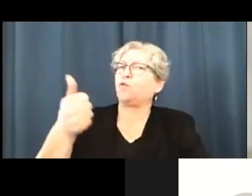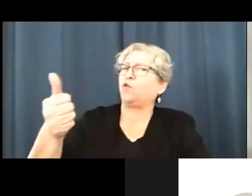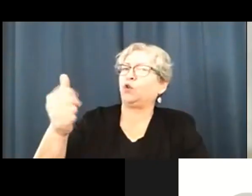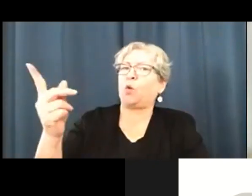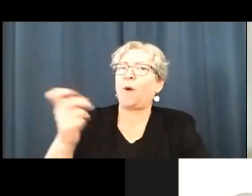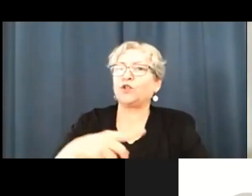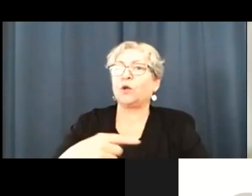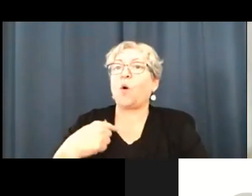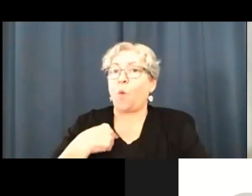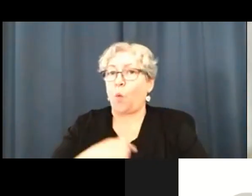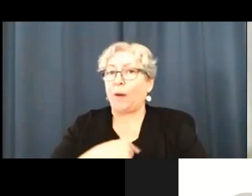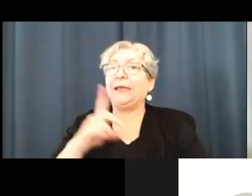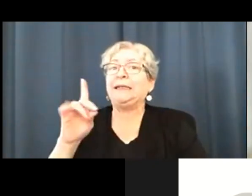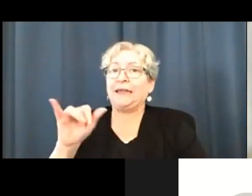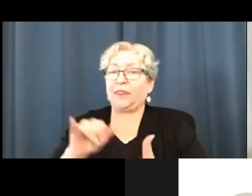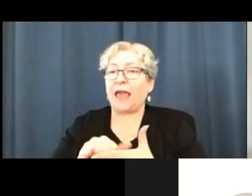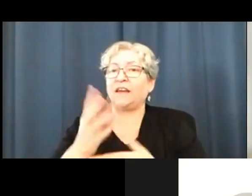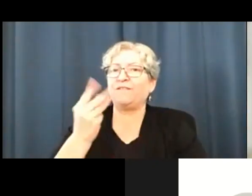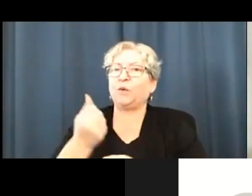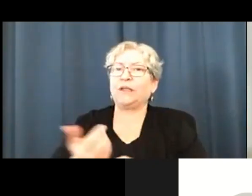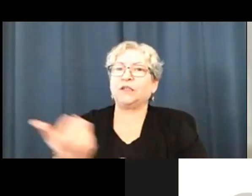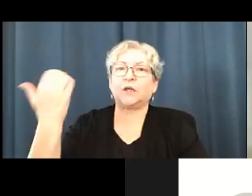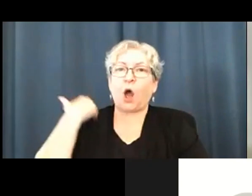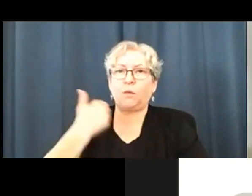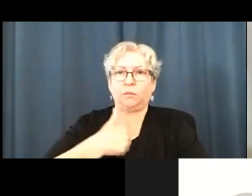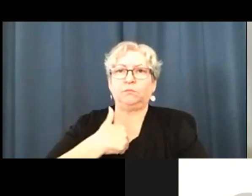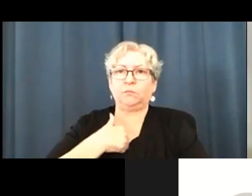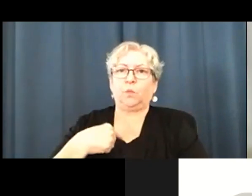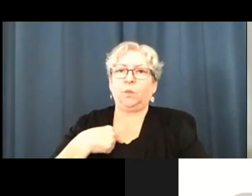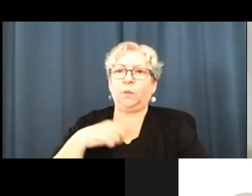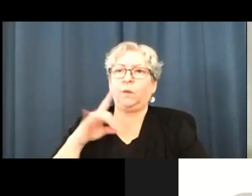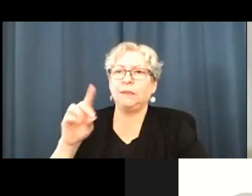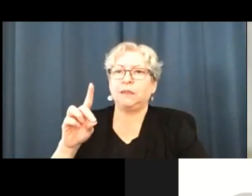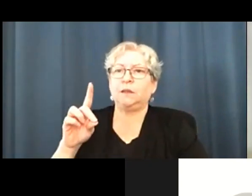We actually did this a few years ago ourselves. And so, we have lots of thoughts.